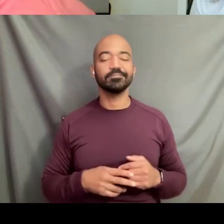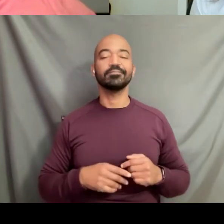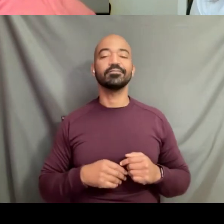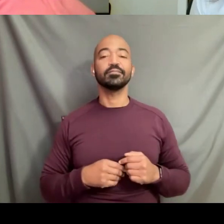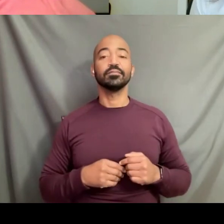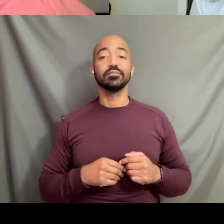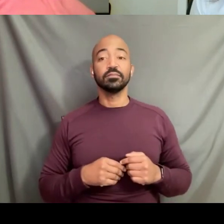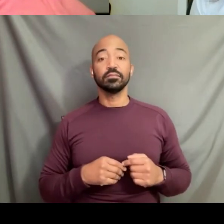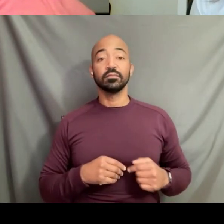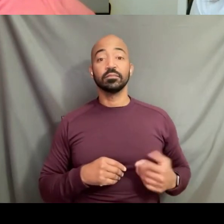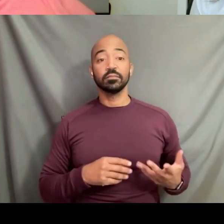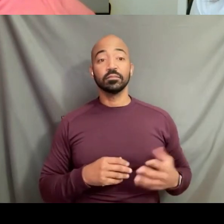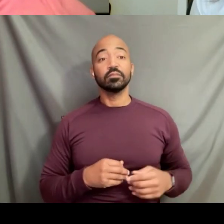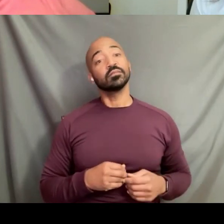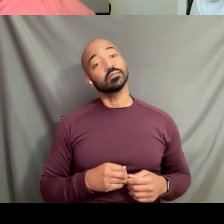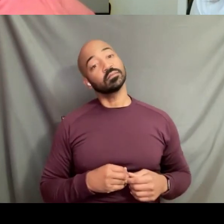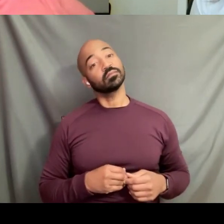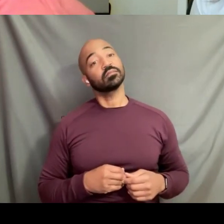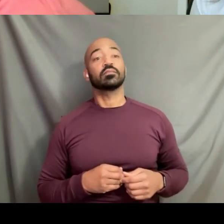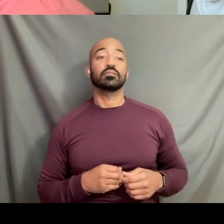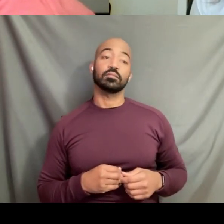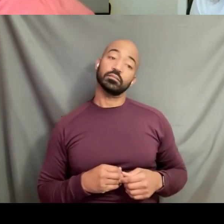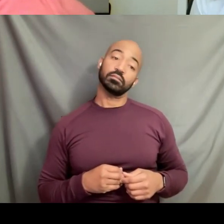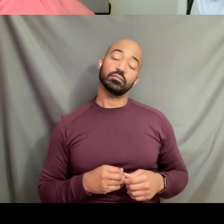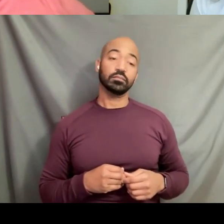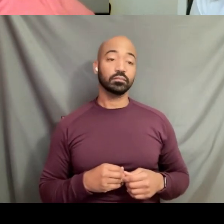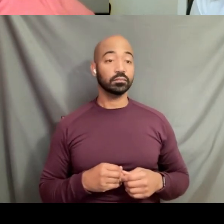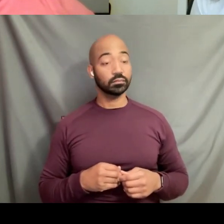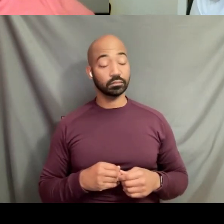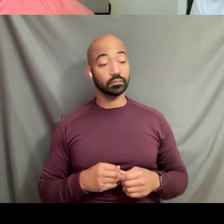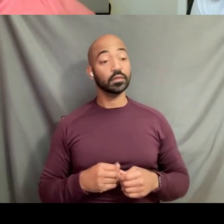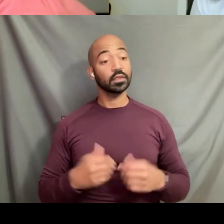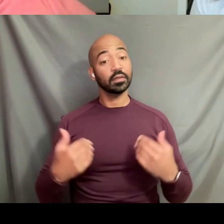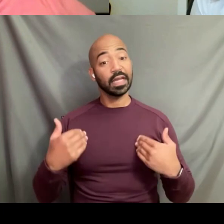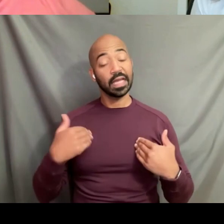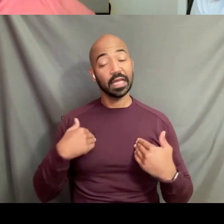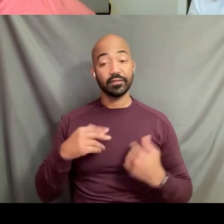names and ways to get in touch with the disability support office on their campus.